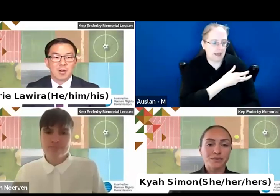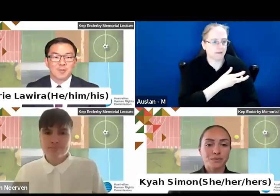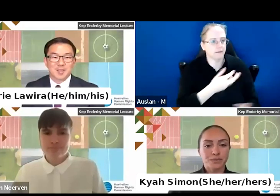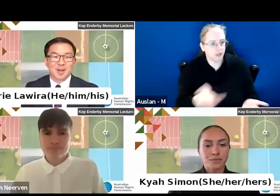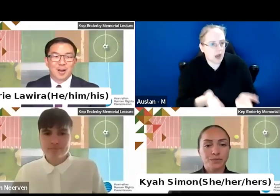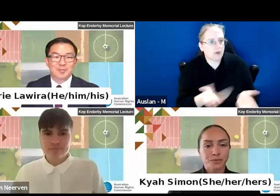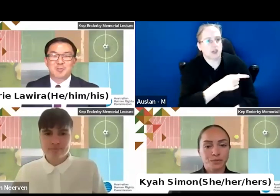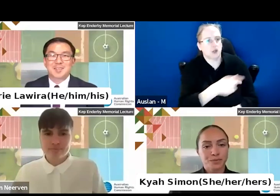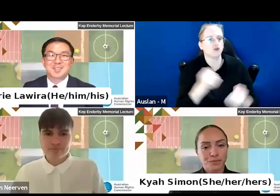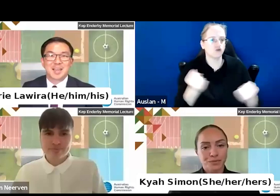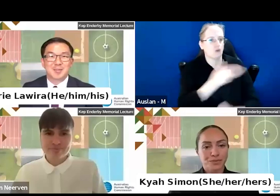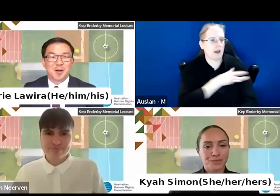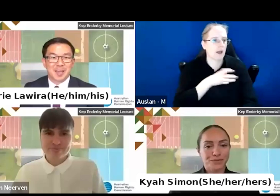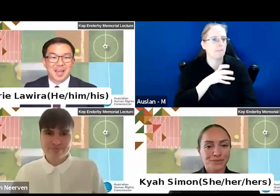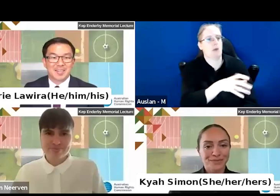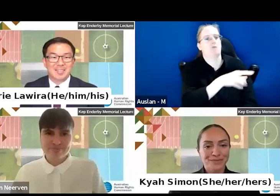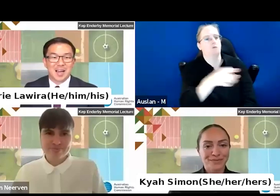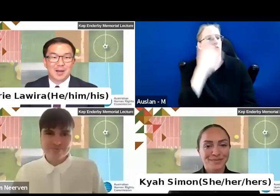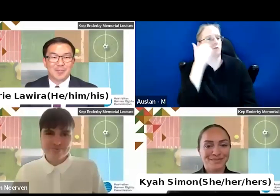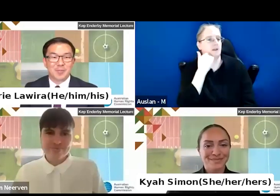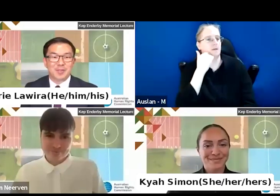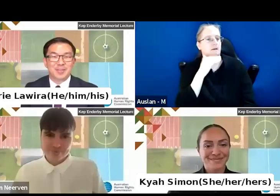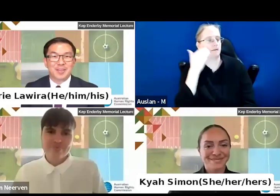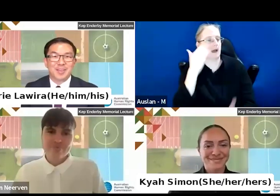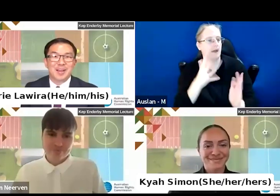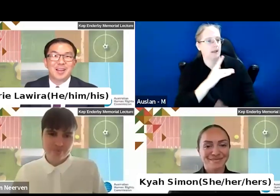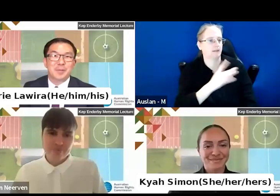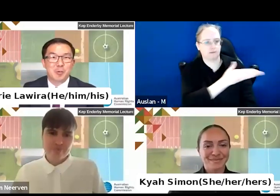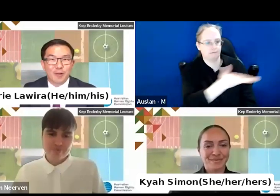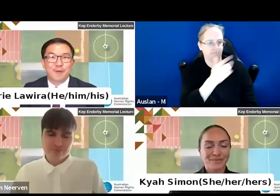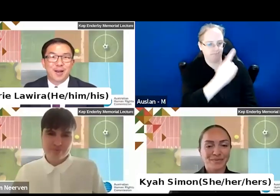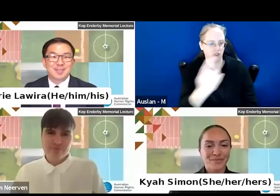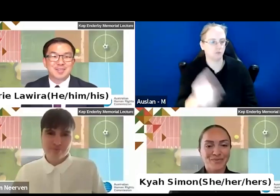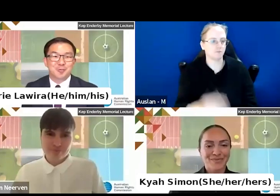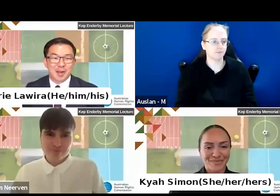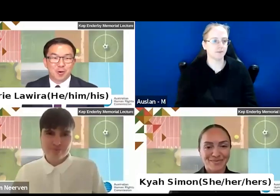Obviously Kye was great to say the weekend, but be Olympic qualifiers still record